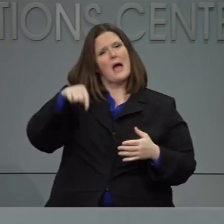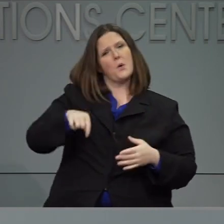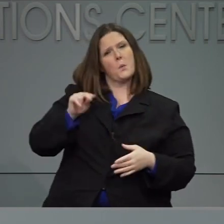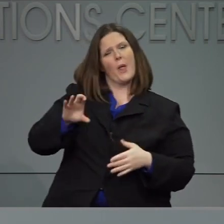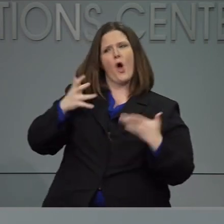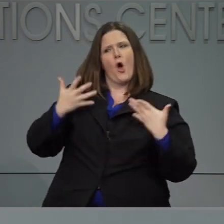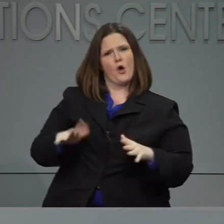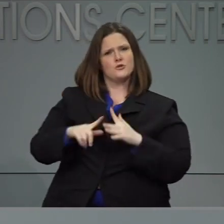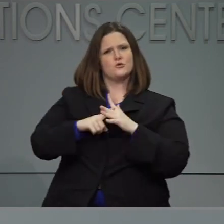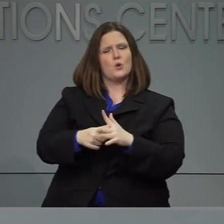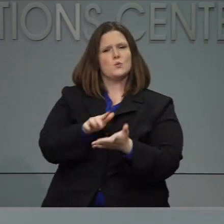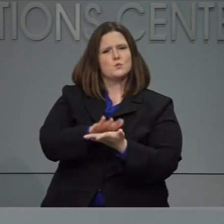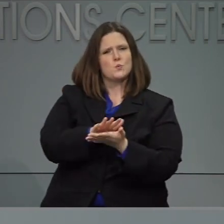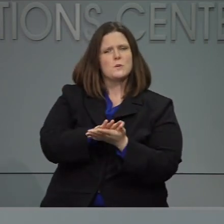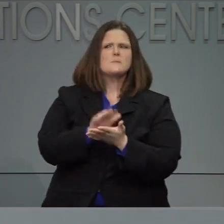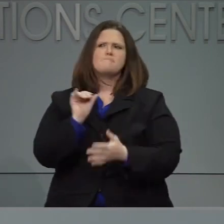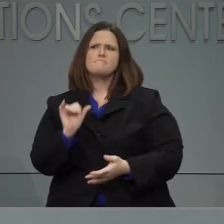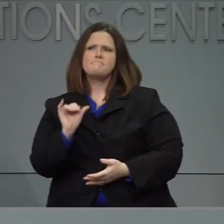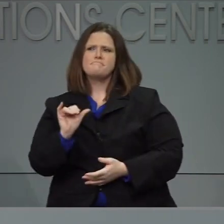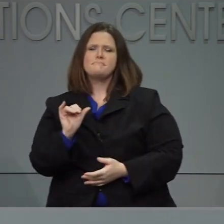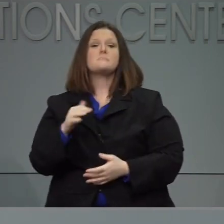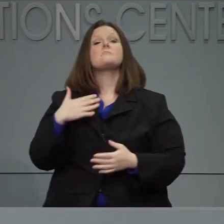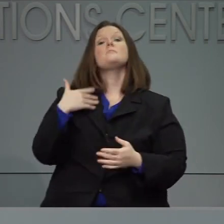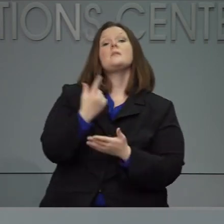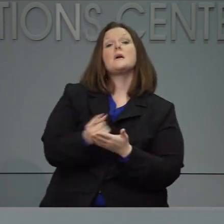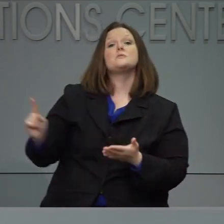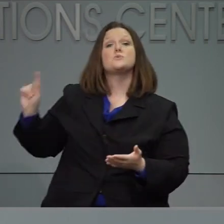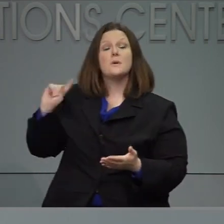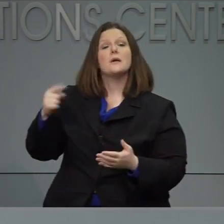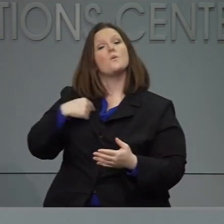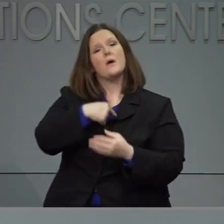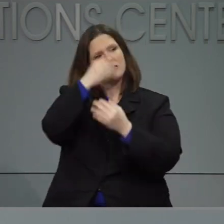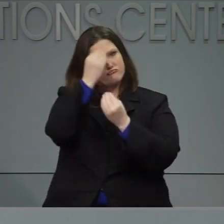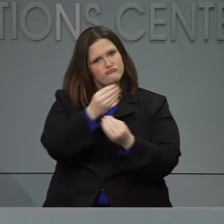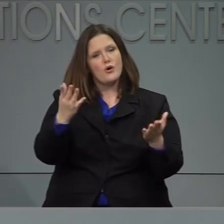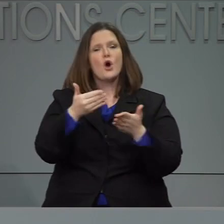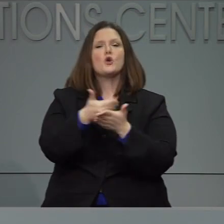UP WE ANNOUNCED LATE LAST WEEK ABOUT A NEW TESTING VENDOR THAT